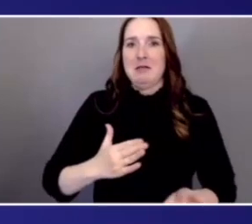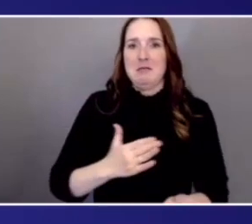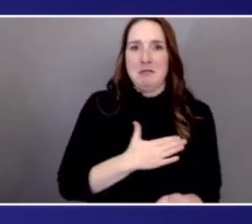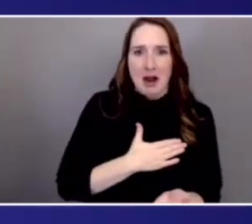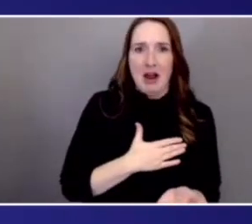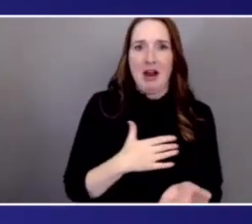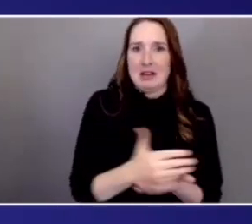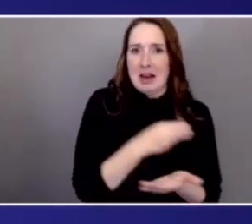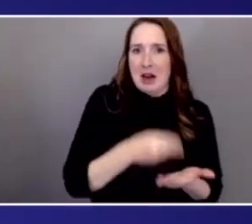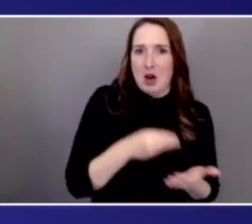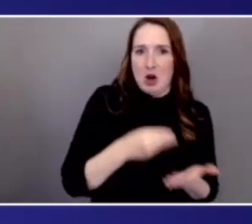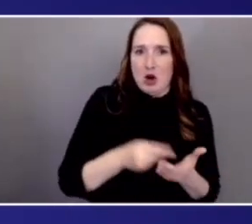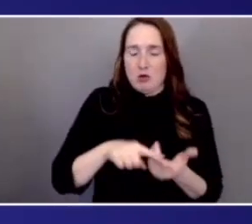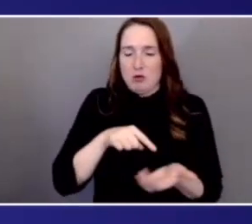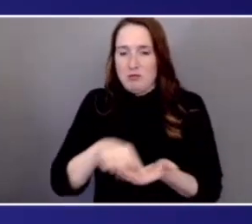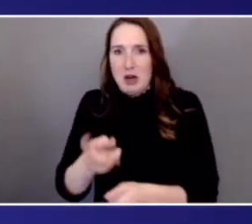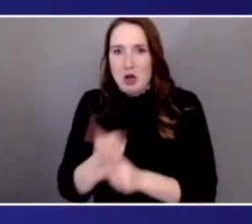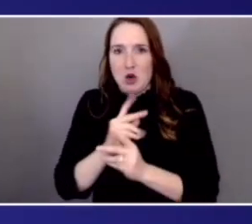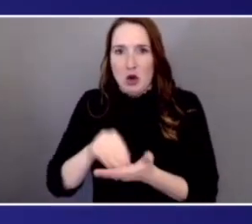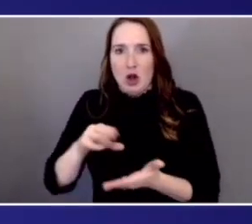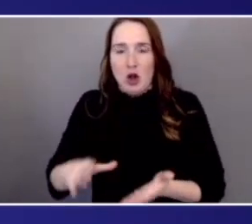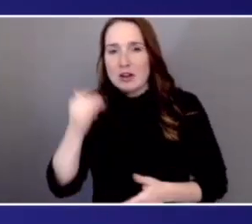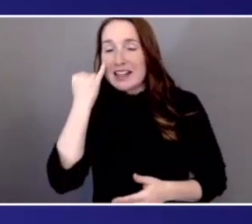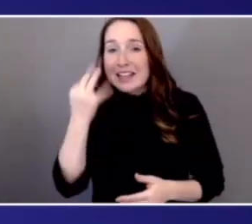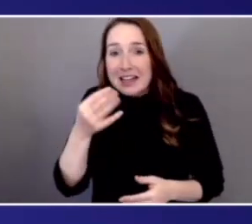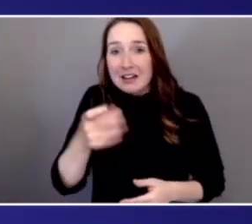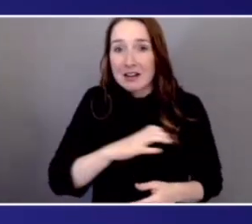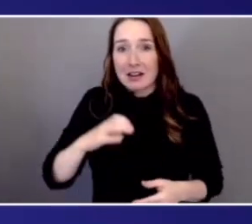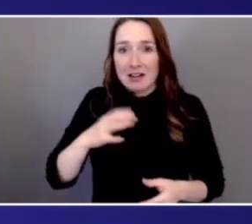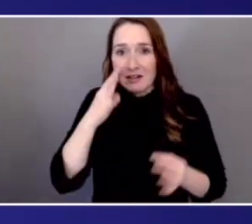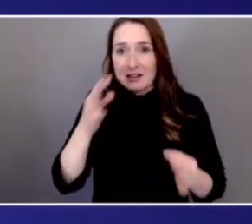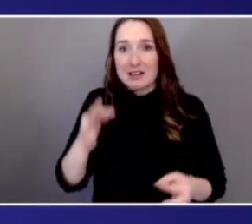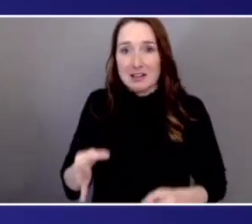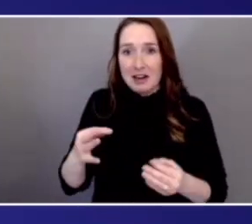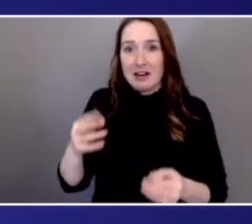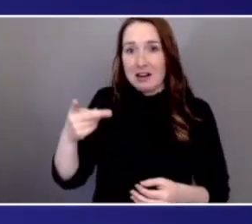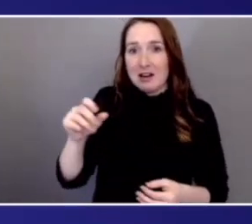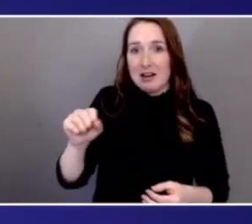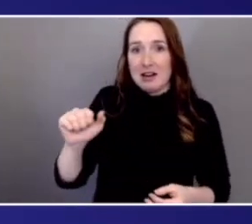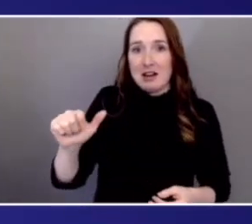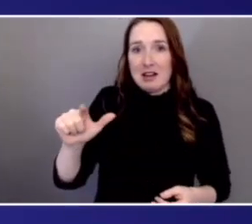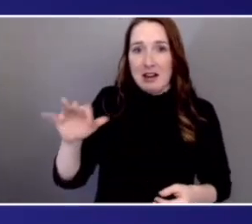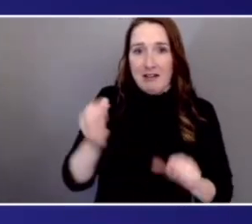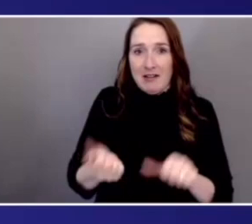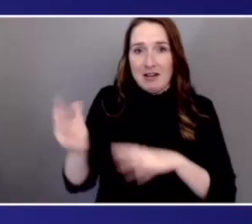And if you were Congress decides that you got TSLF, I will be locked in a catastrophic lifetime cycle of debt.